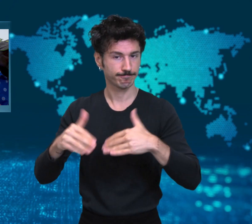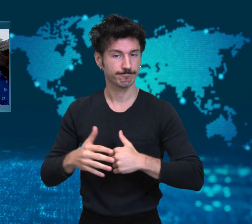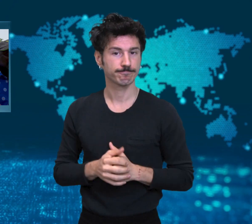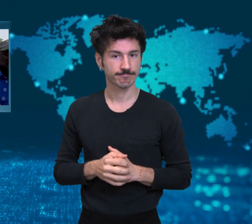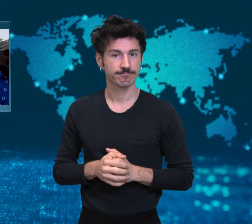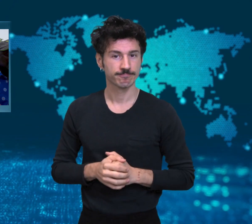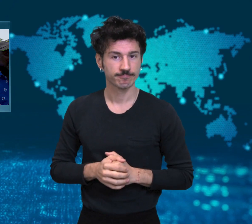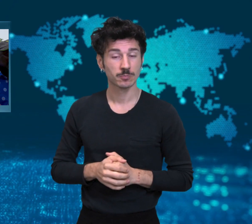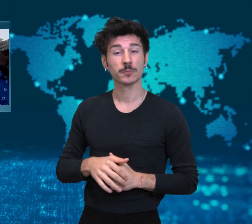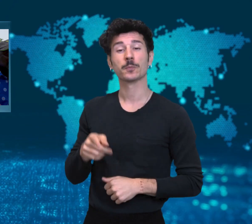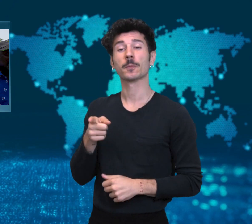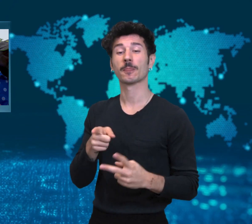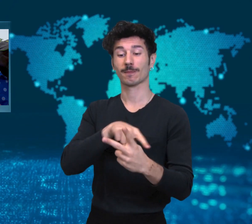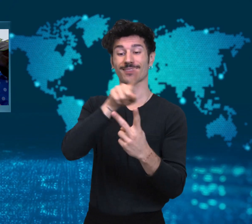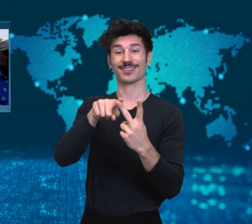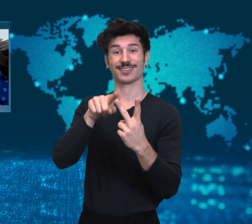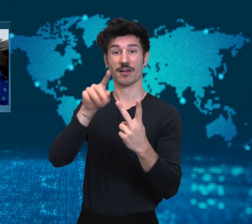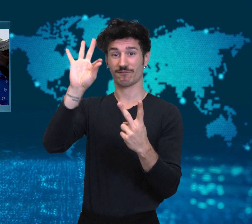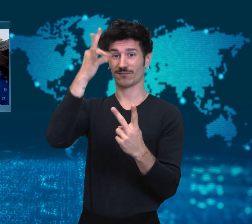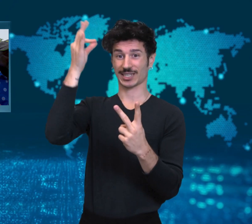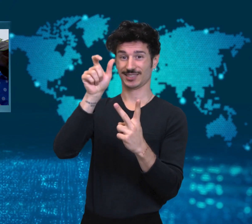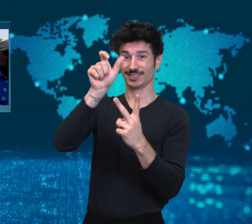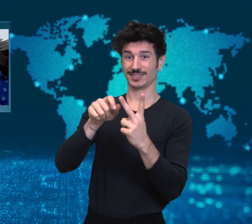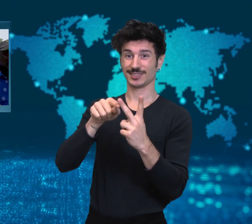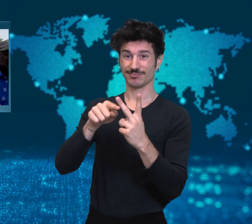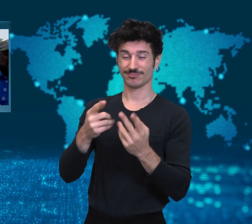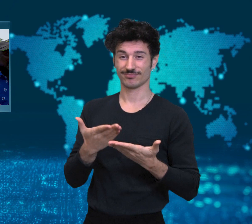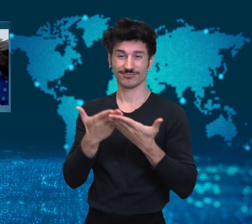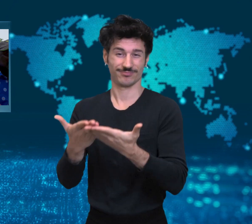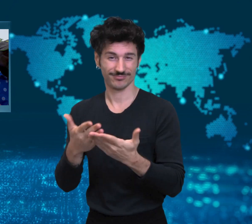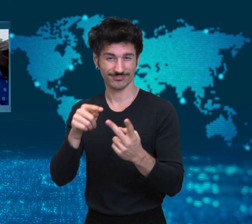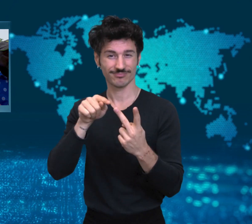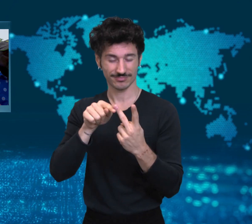He was held in captivity for around six months.